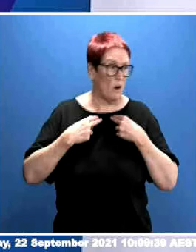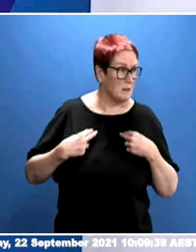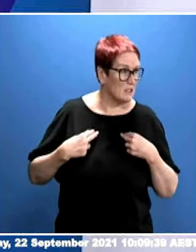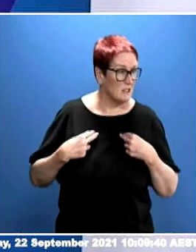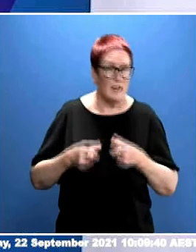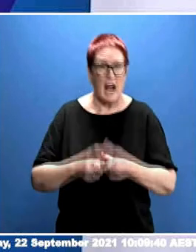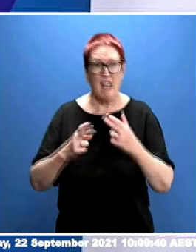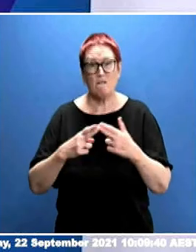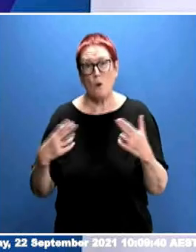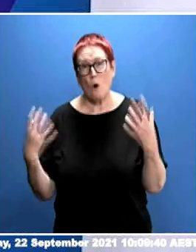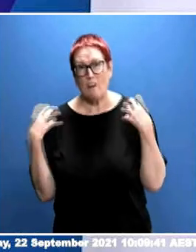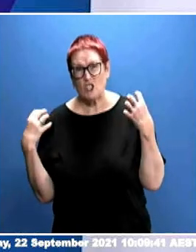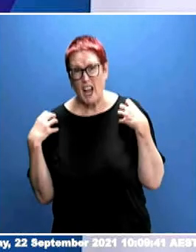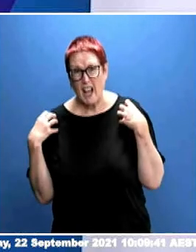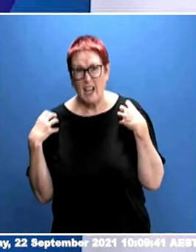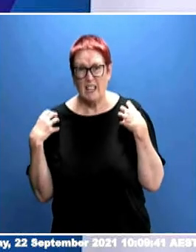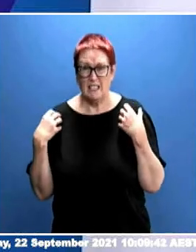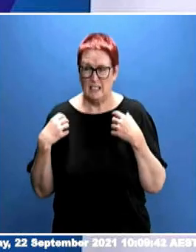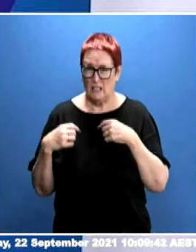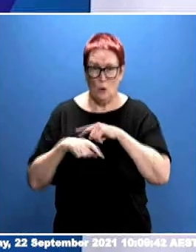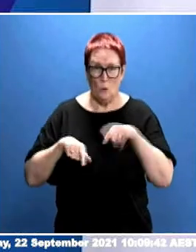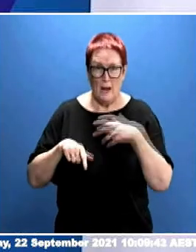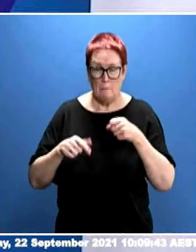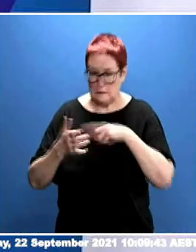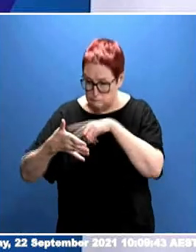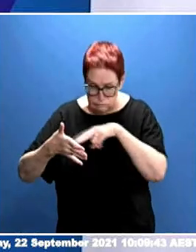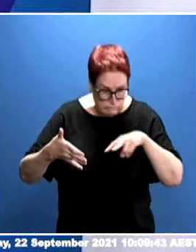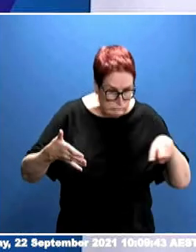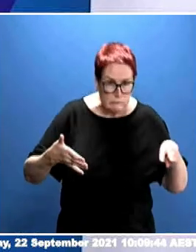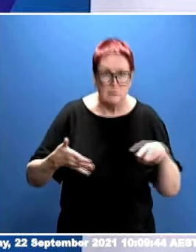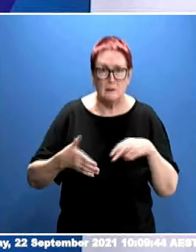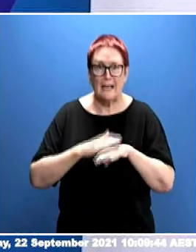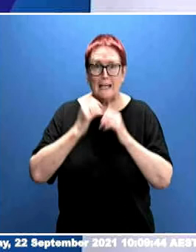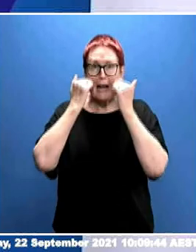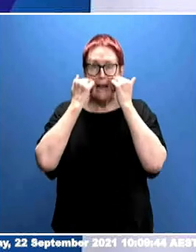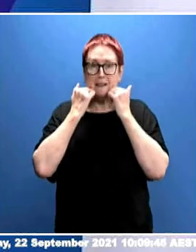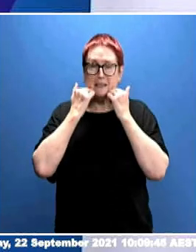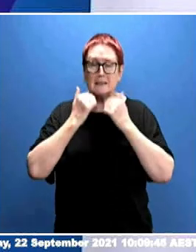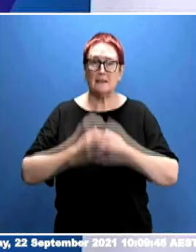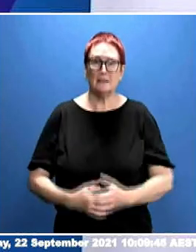Yes. because we have to deal with the evidence in a way that respects the